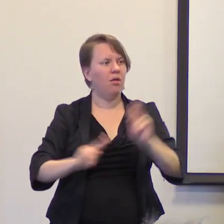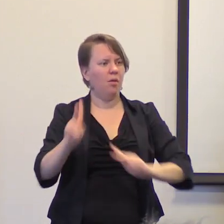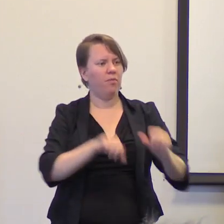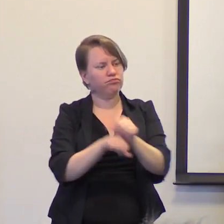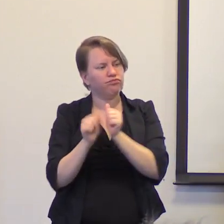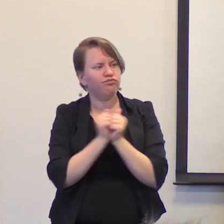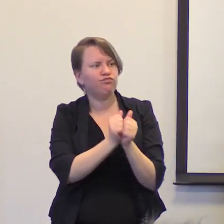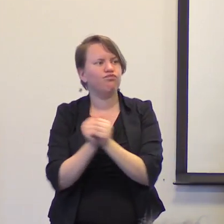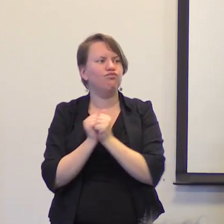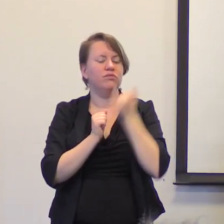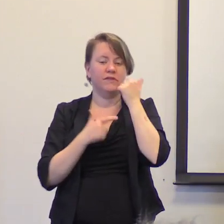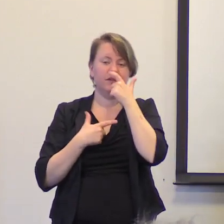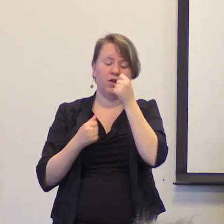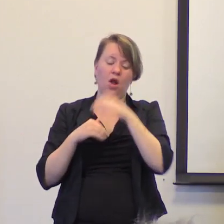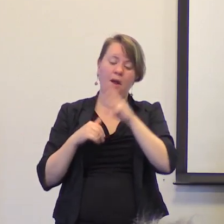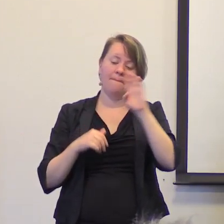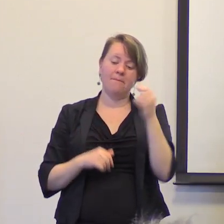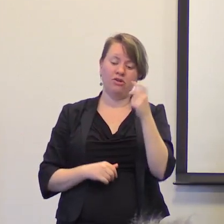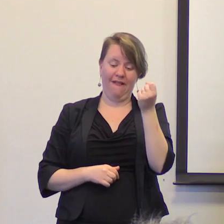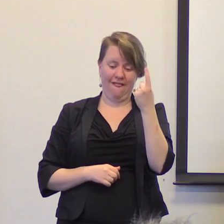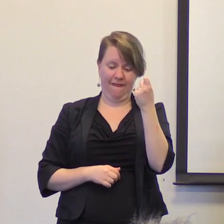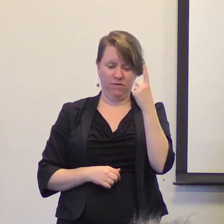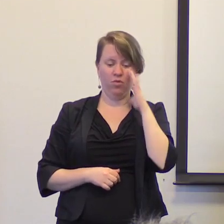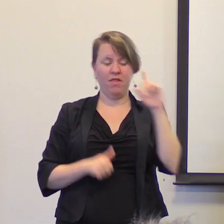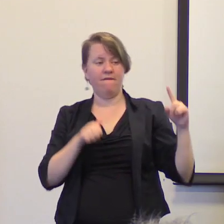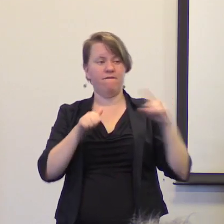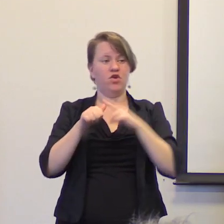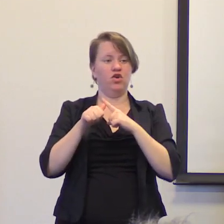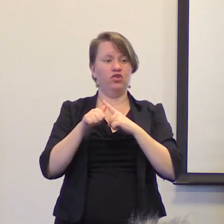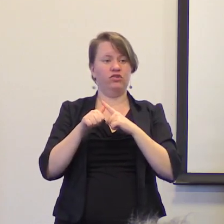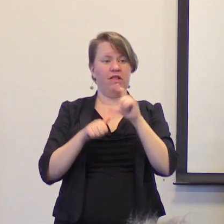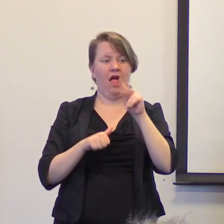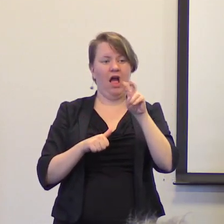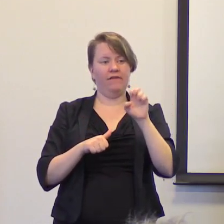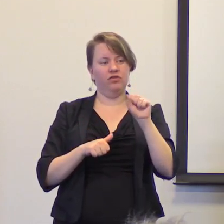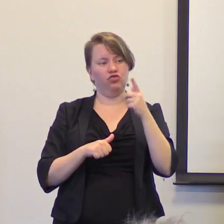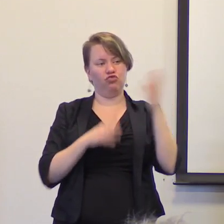If you're interested, on March 11, there's going to be the first livestream of the first